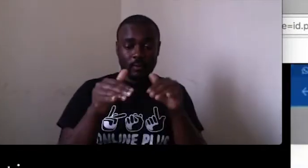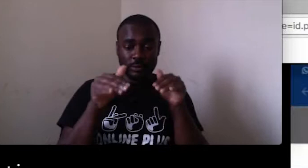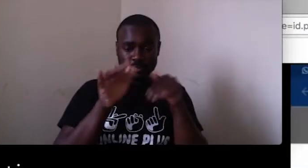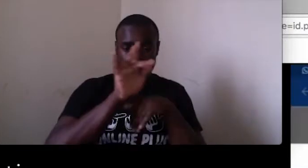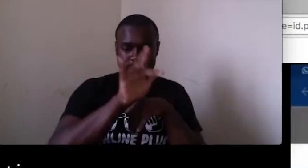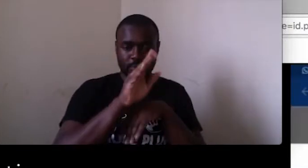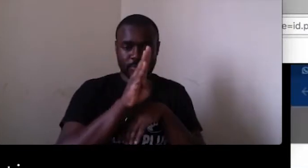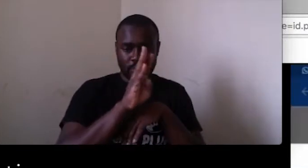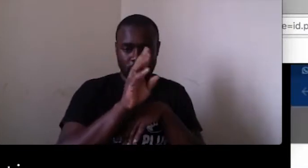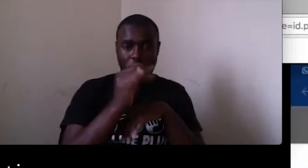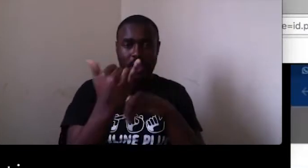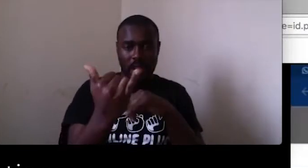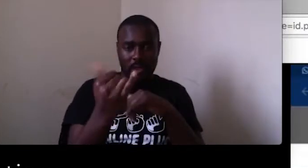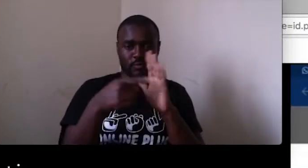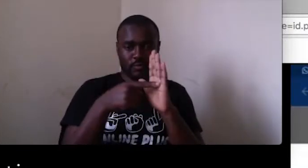So now